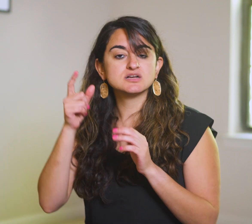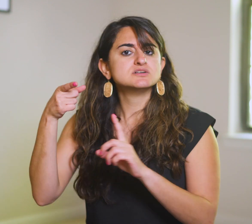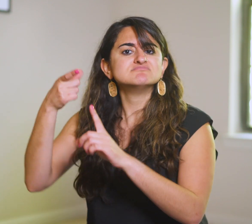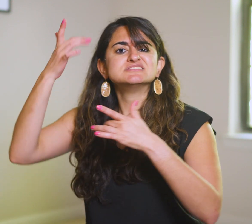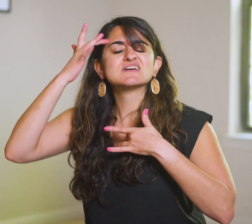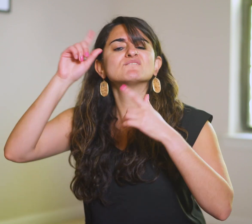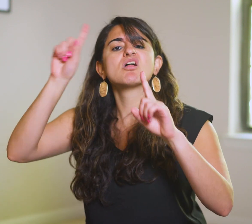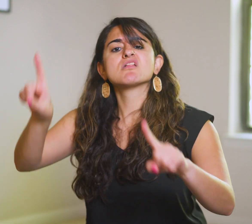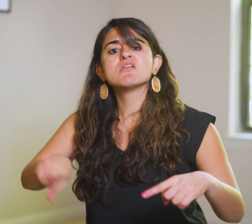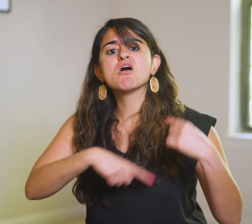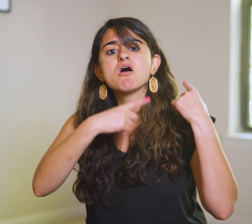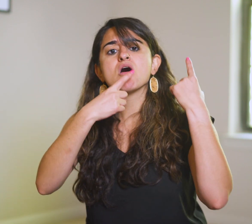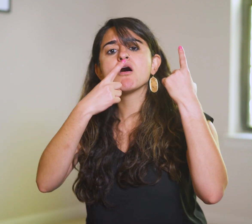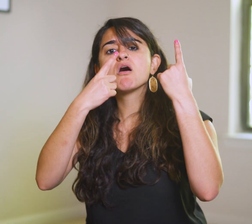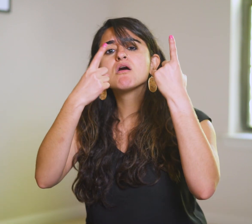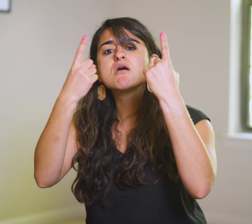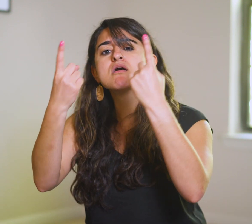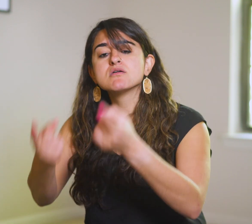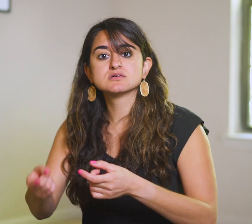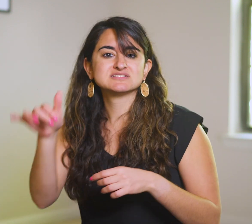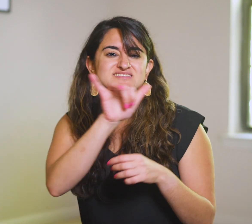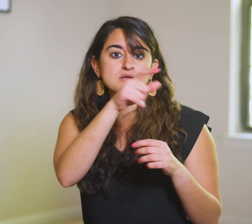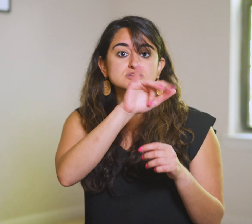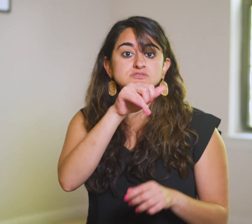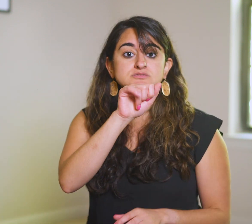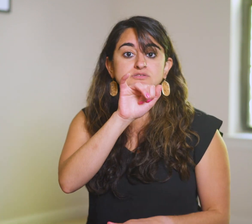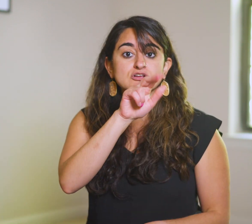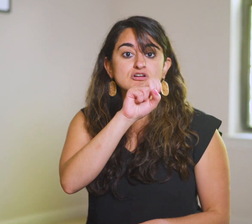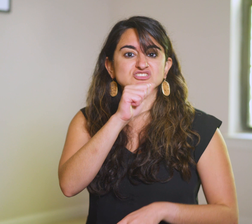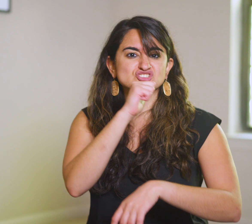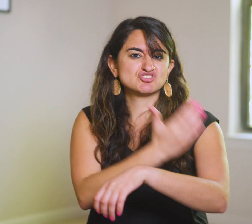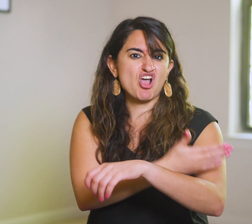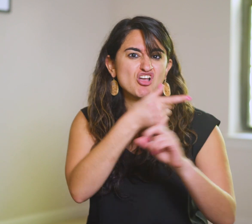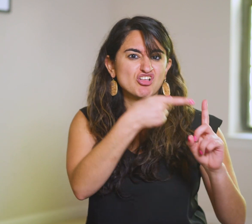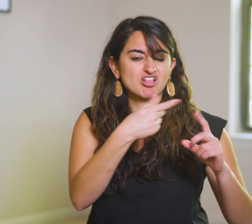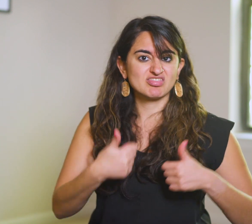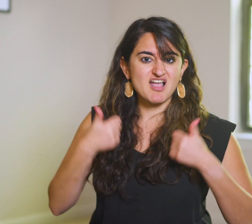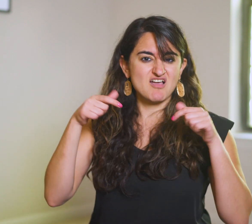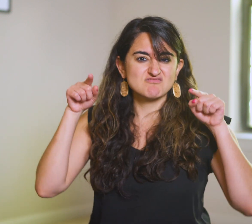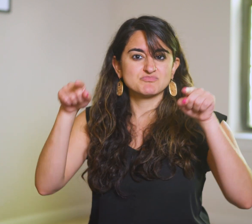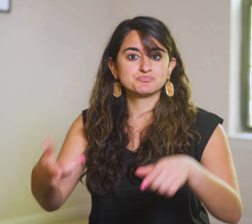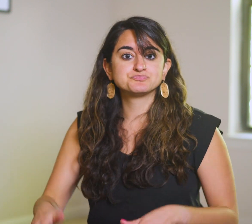She’s been sick for as long as Jairus’ daughter has been alive.